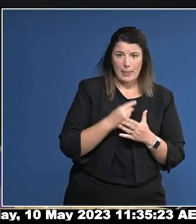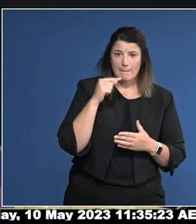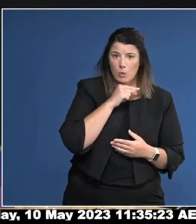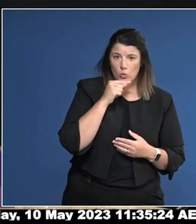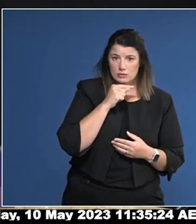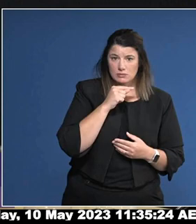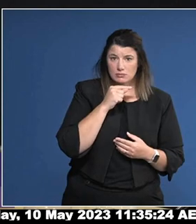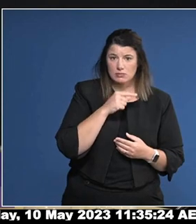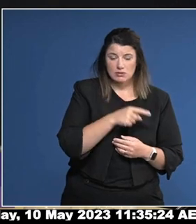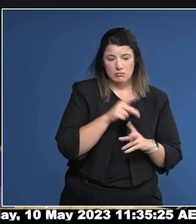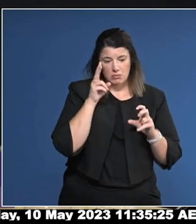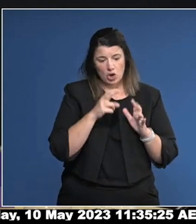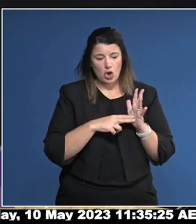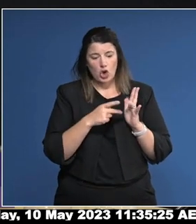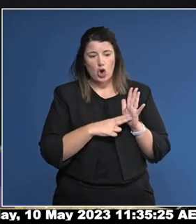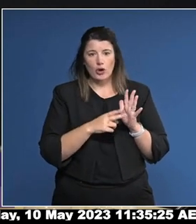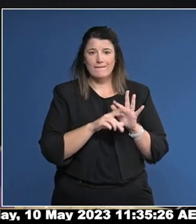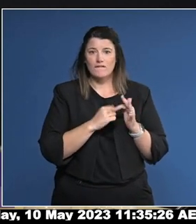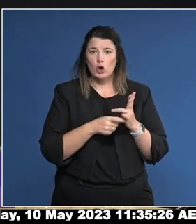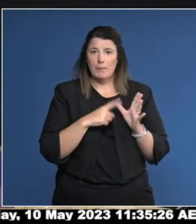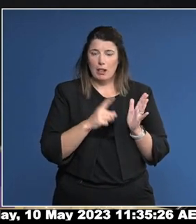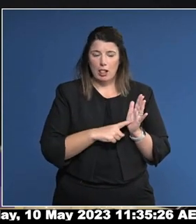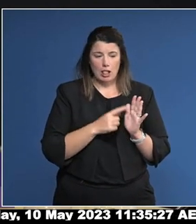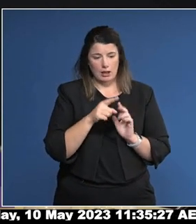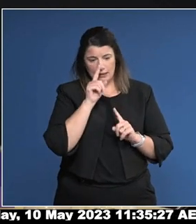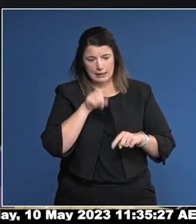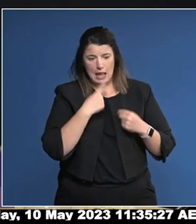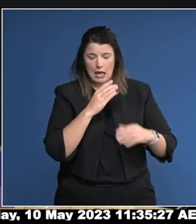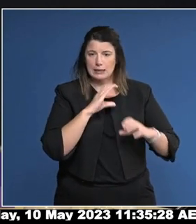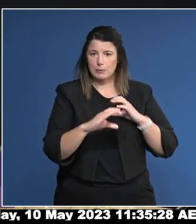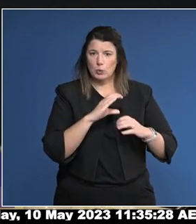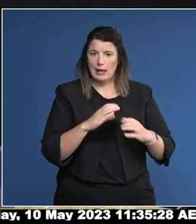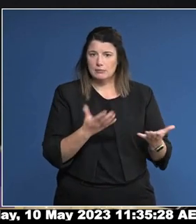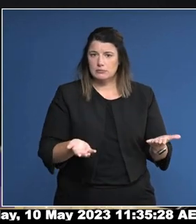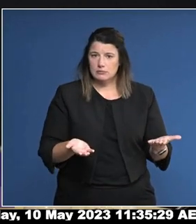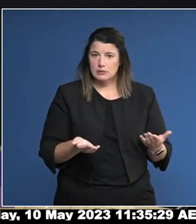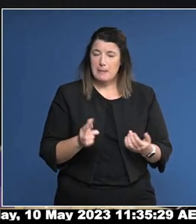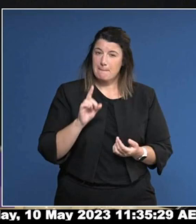nonverbal and not able to communicate in any way, yet it appears there's a miracle going